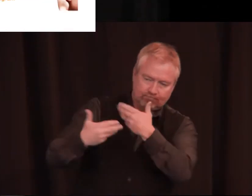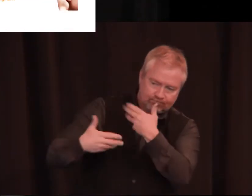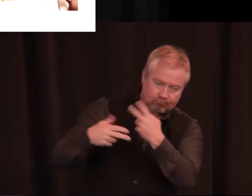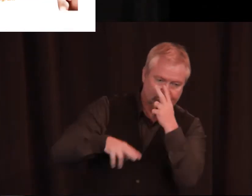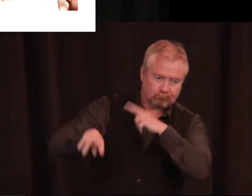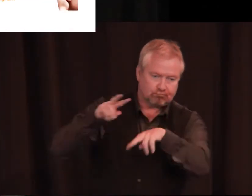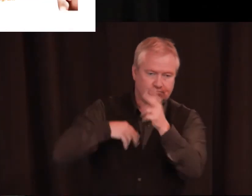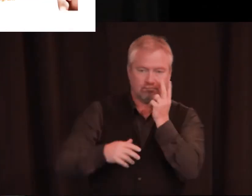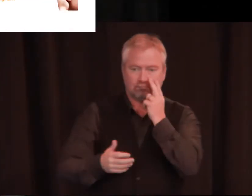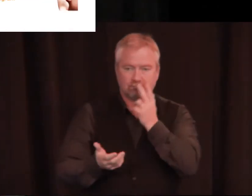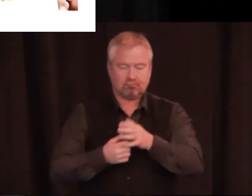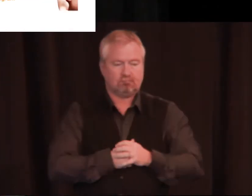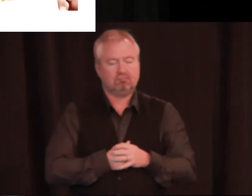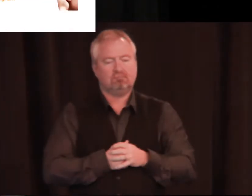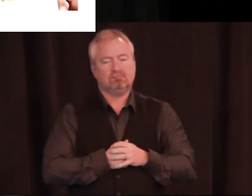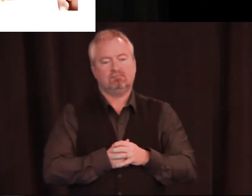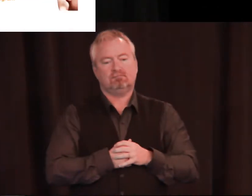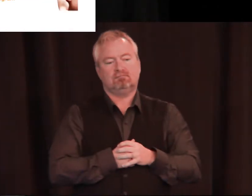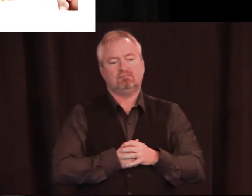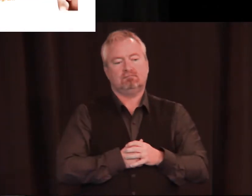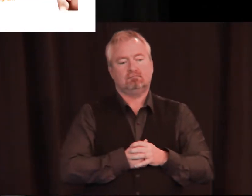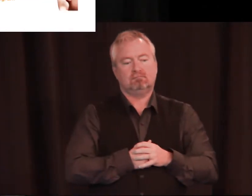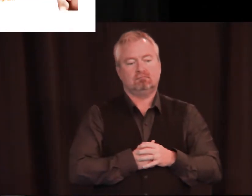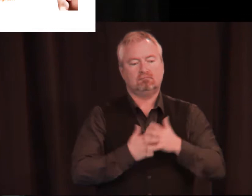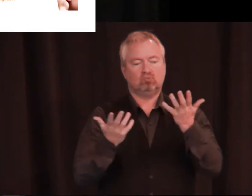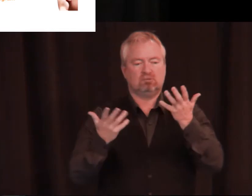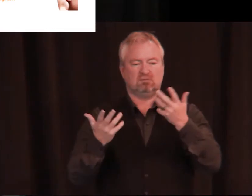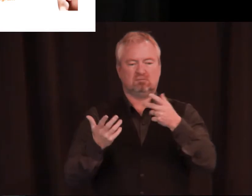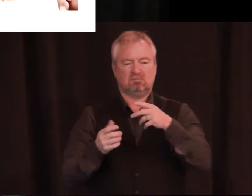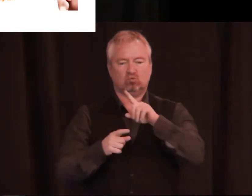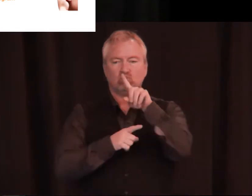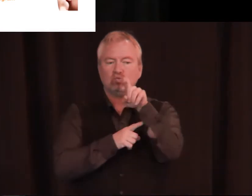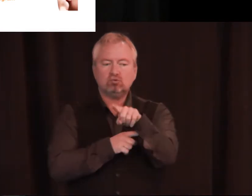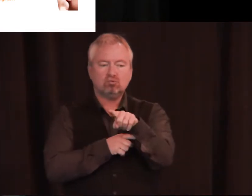So, one of the questions for this study on children who are hard of hearing was,